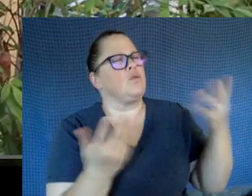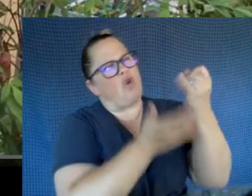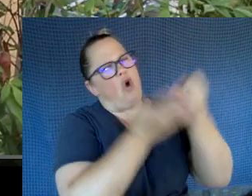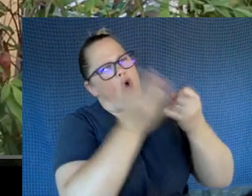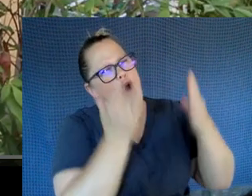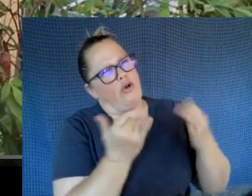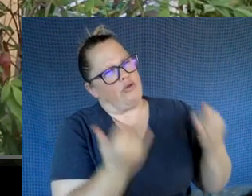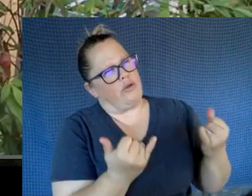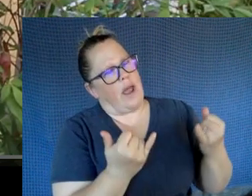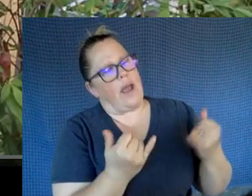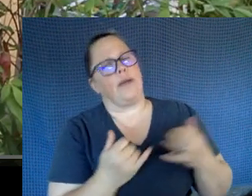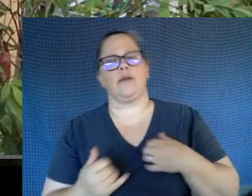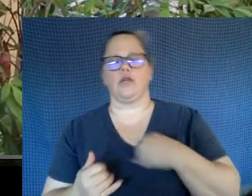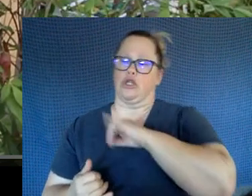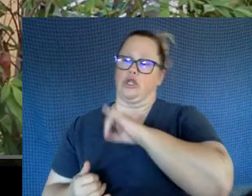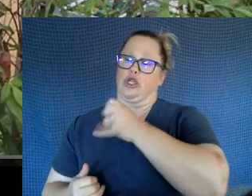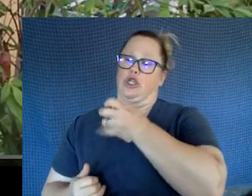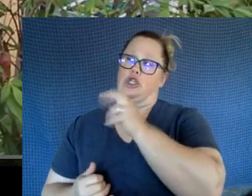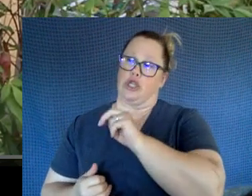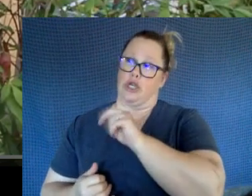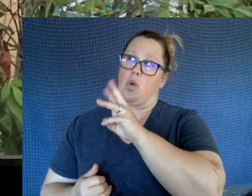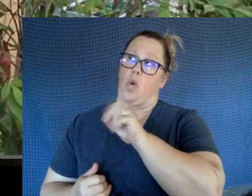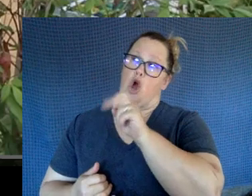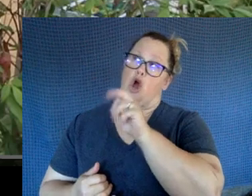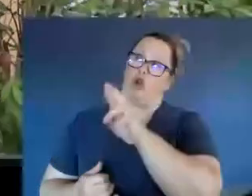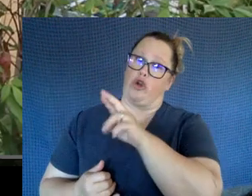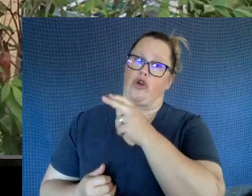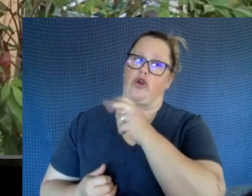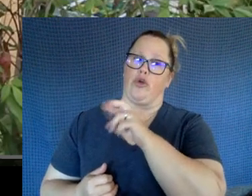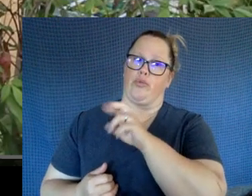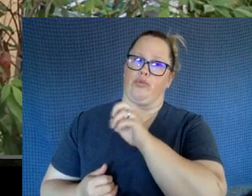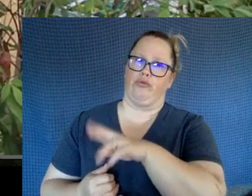Walker Harvey. Jean Walker. And who is the person who